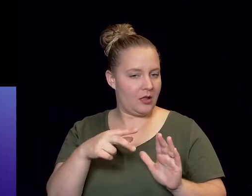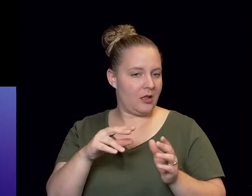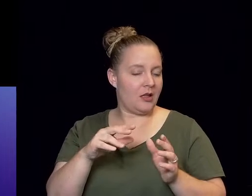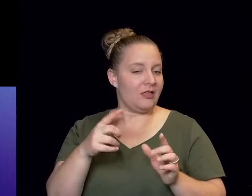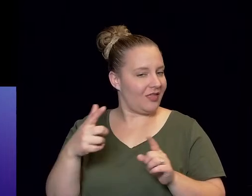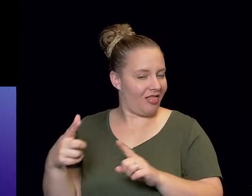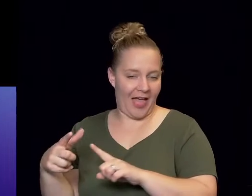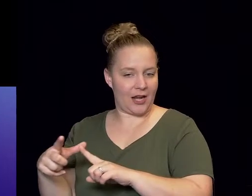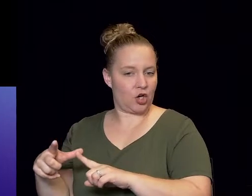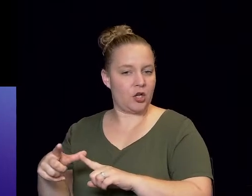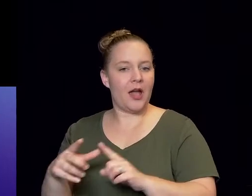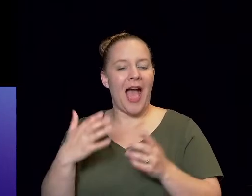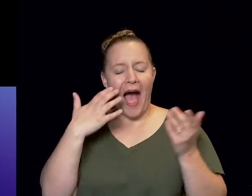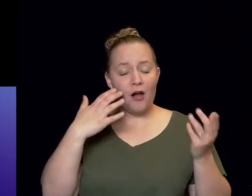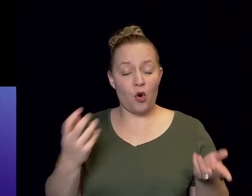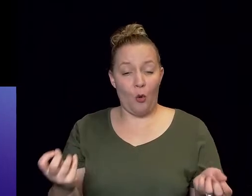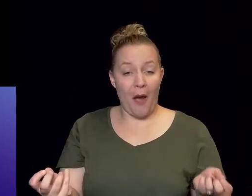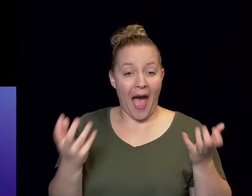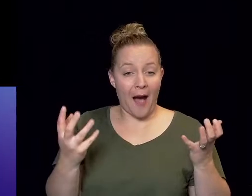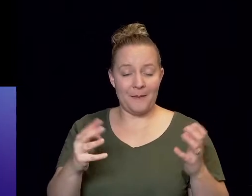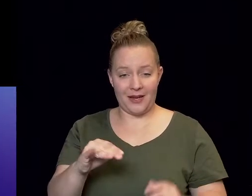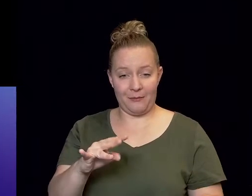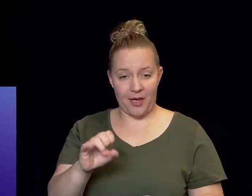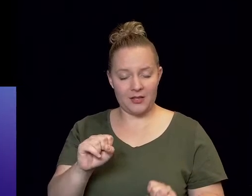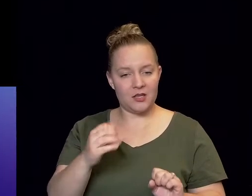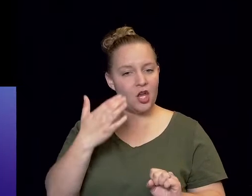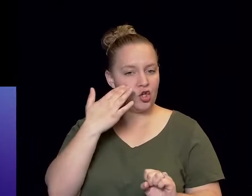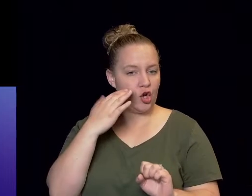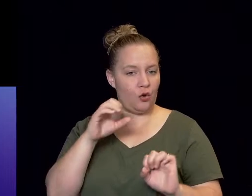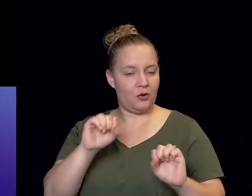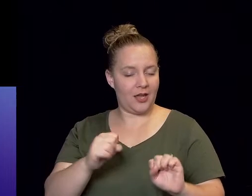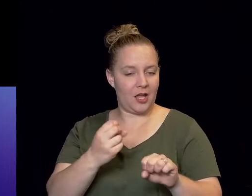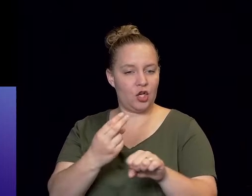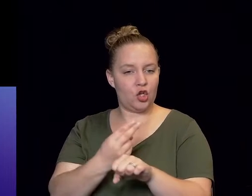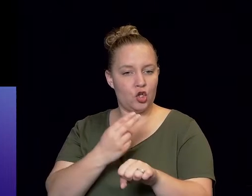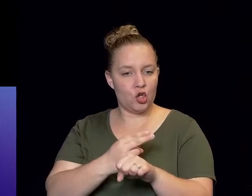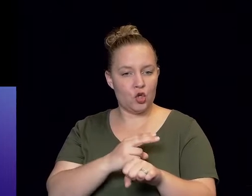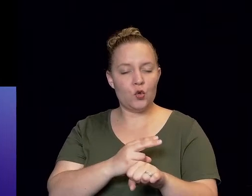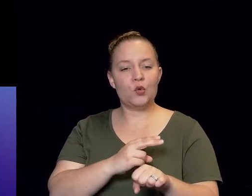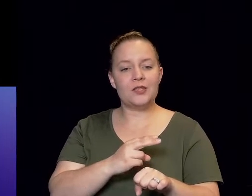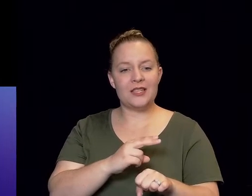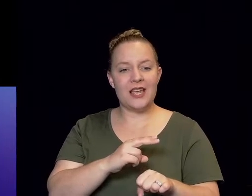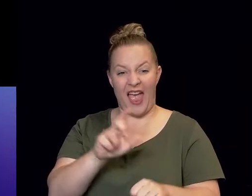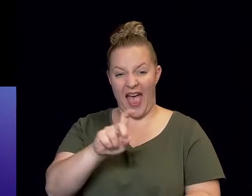how many miles the athlete ran but I know that I can use a variable to represent that unknown value.